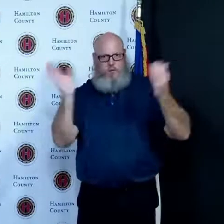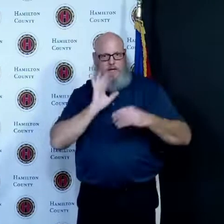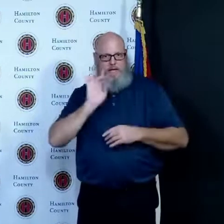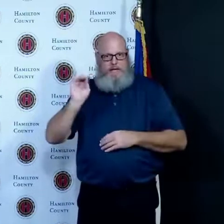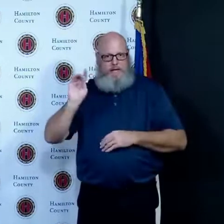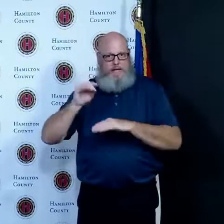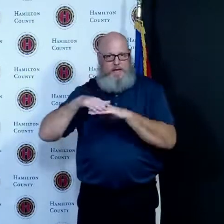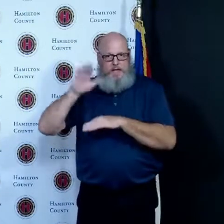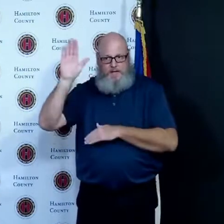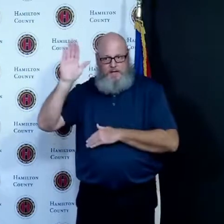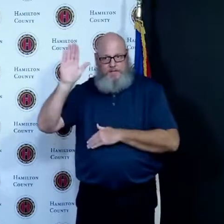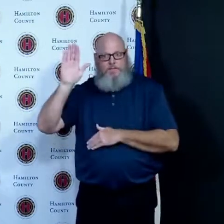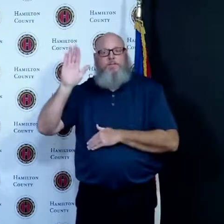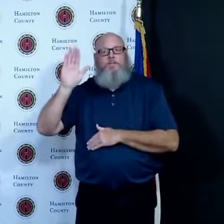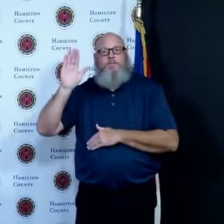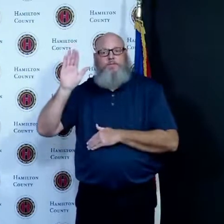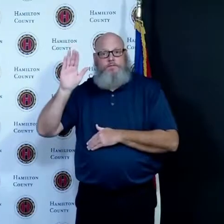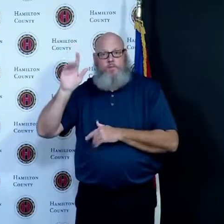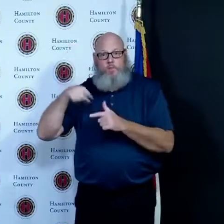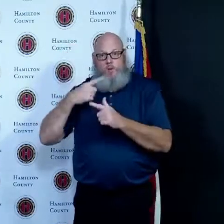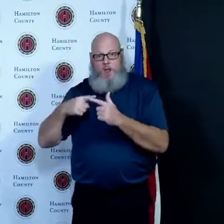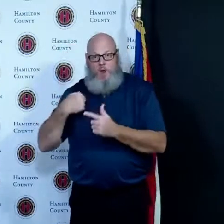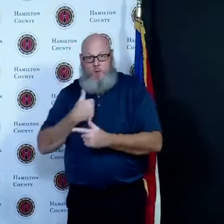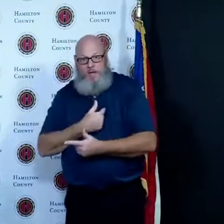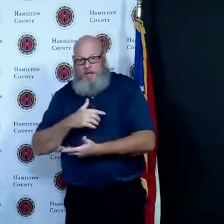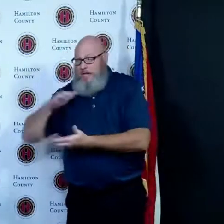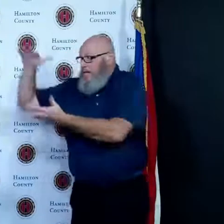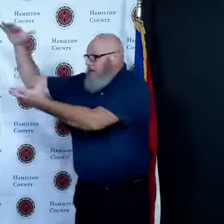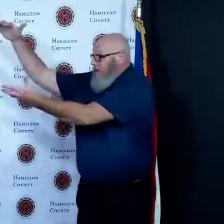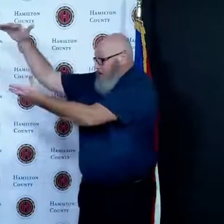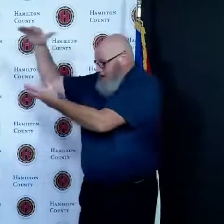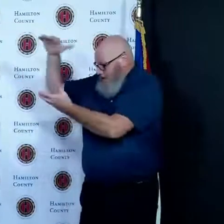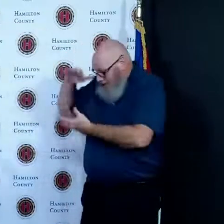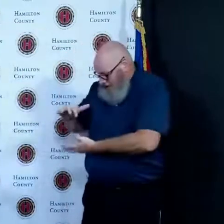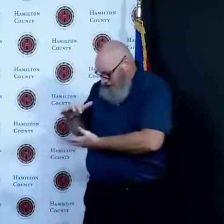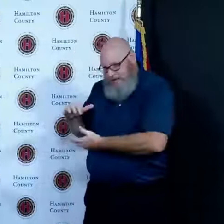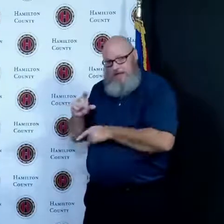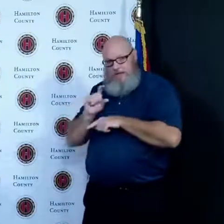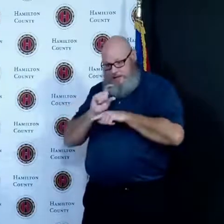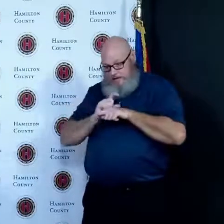I do know that there's anxiety because people want it now and we are working to understand what kind